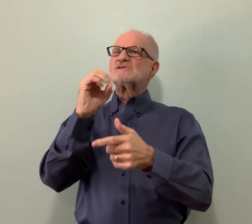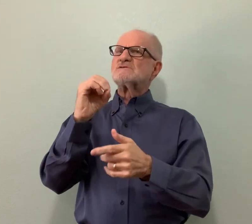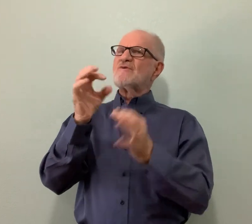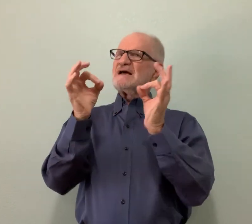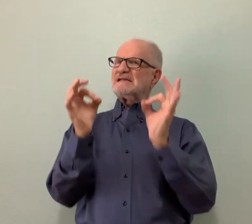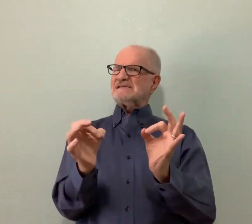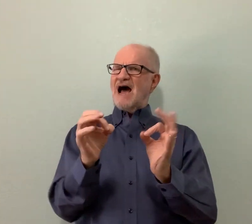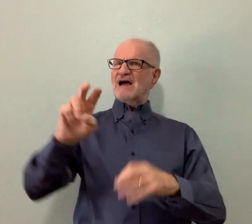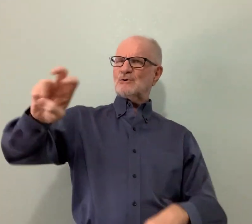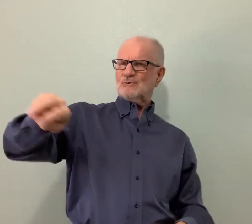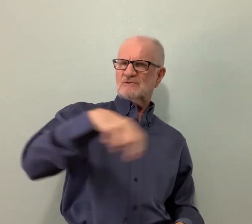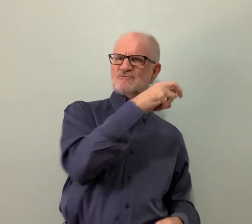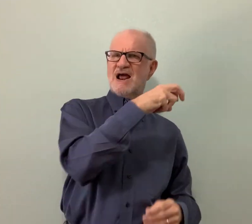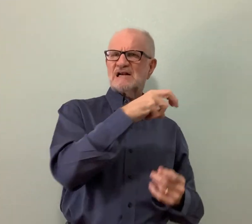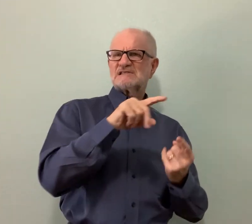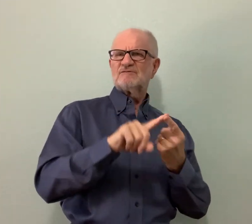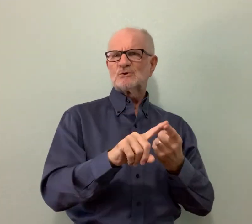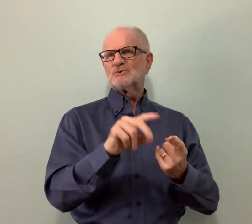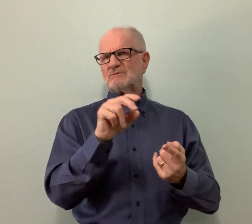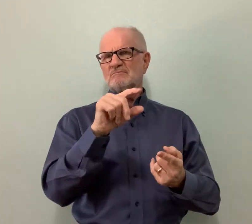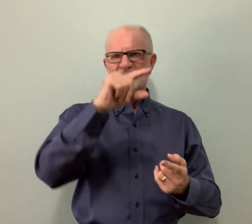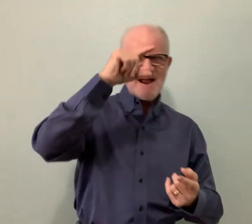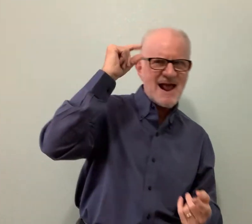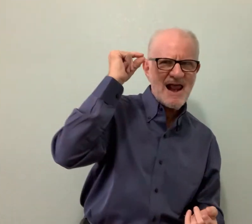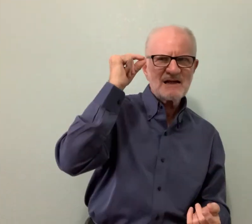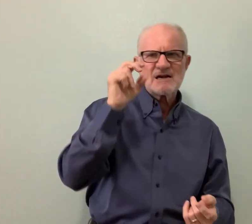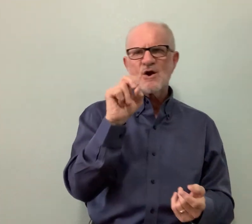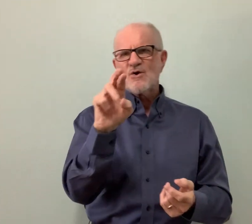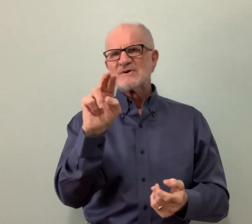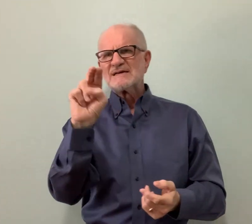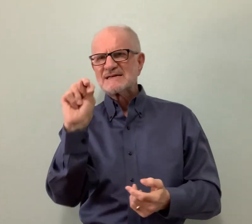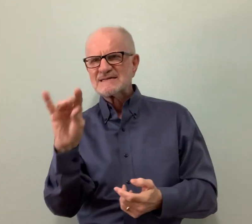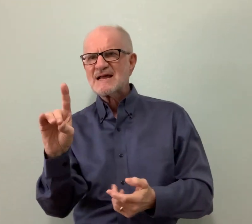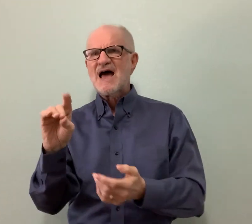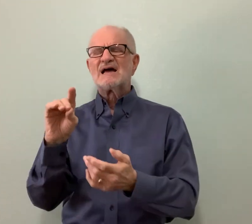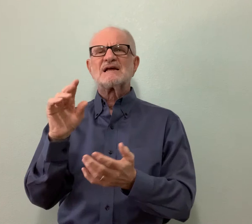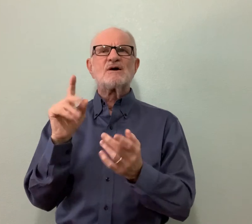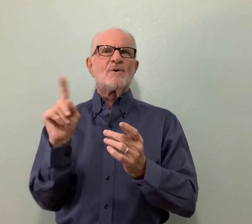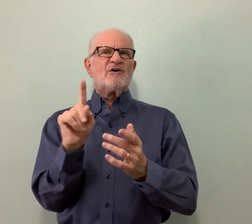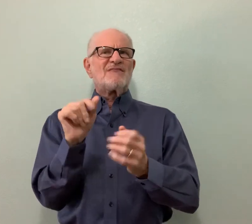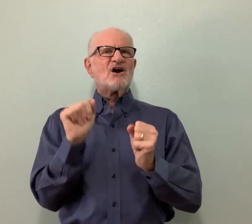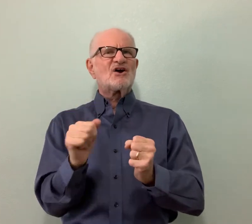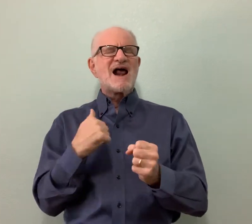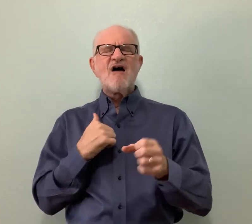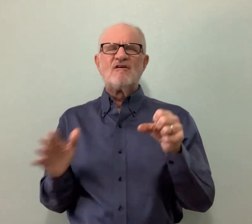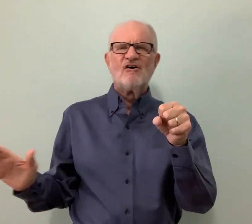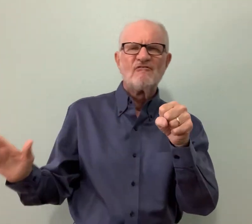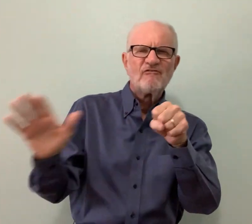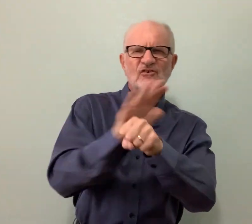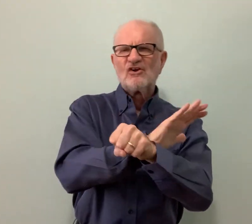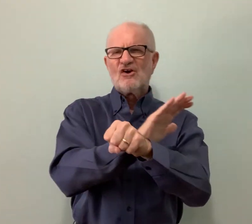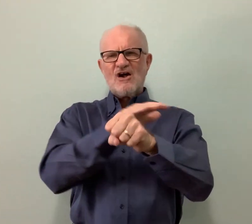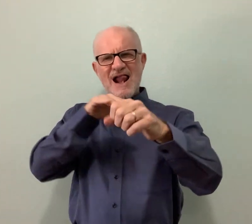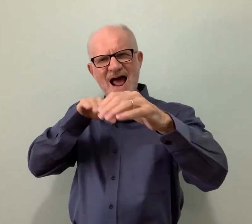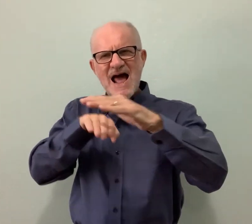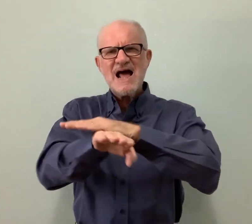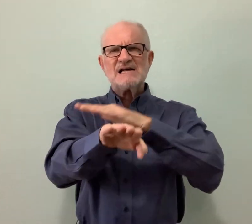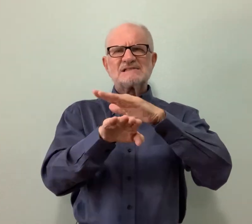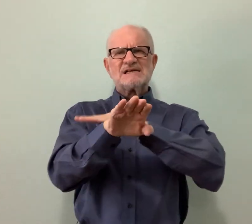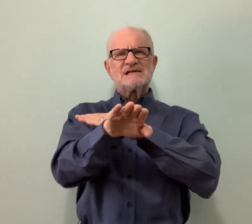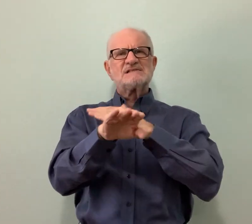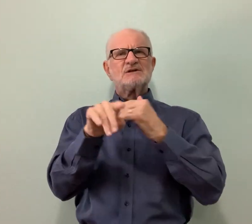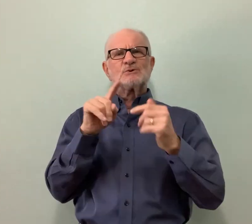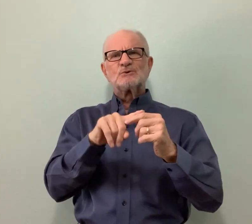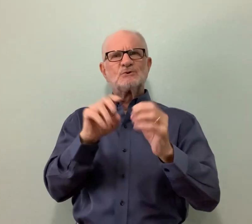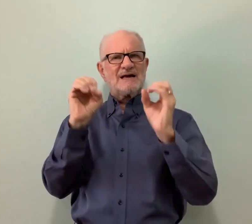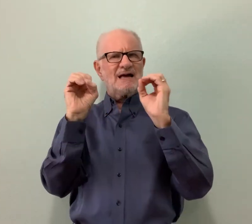So they decided to transfer to Gallaudet or NTID where they could have full access to education,